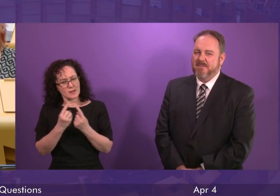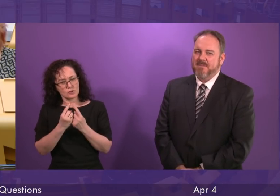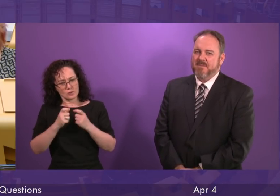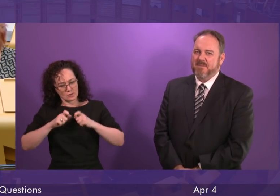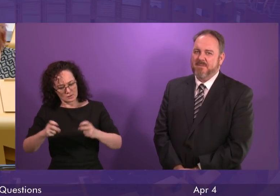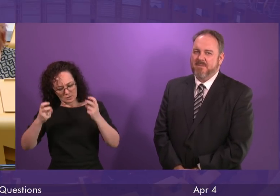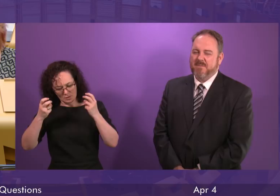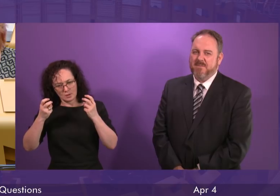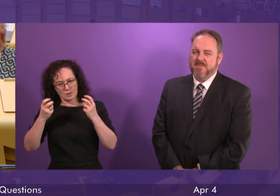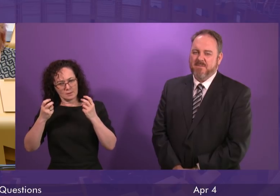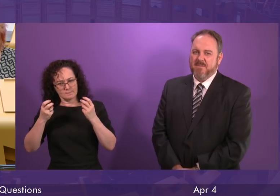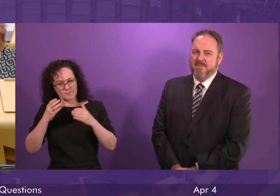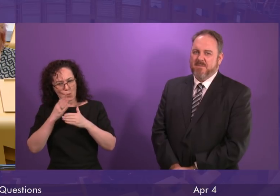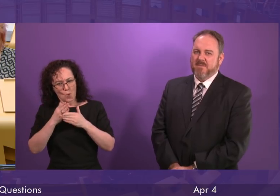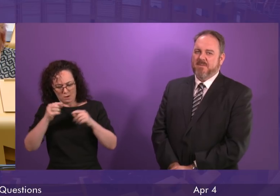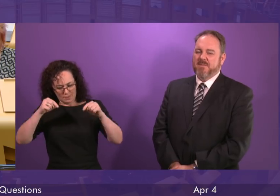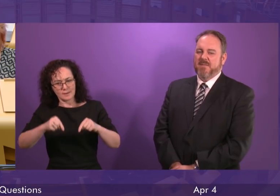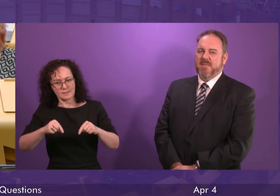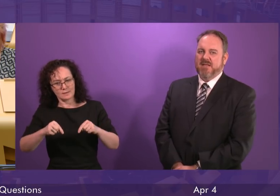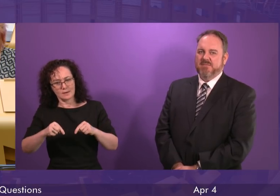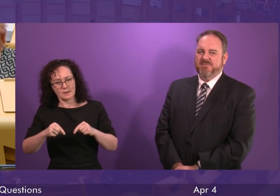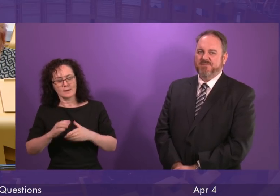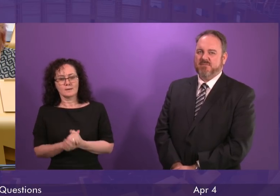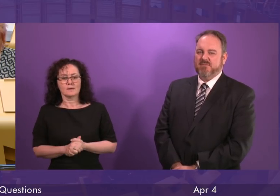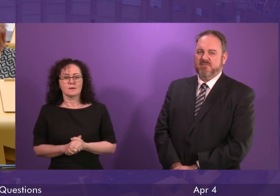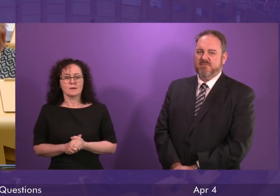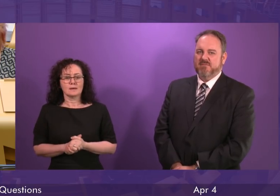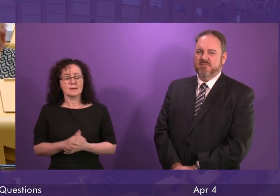at—although I am sure that it is being and has been looked at. It might be something